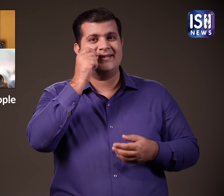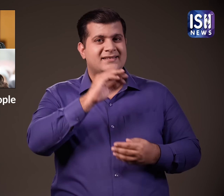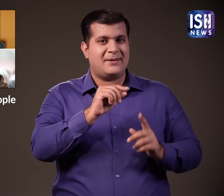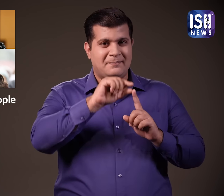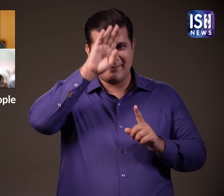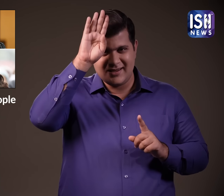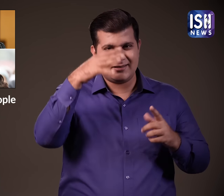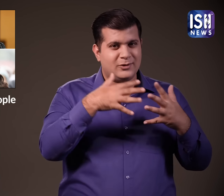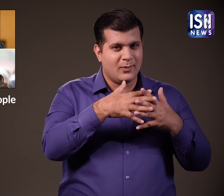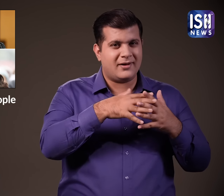his son Prince William,